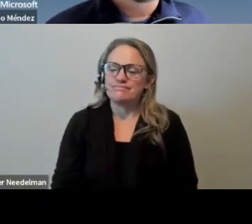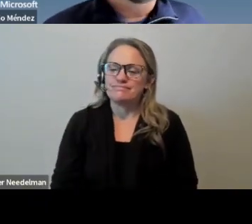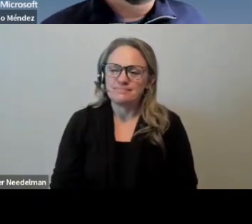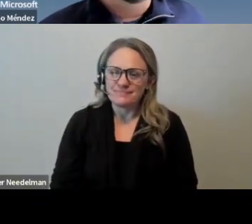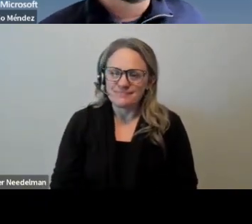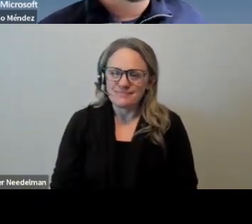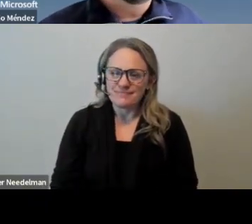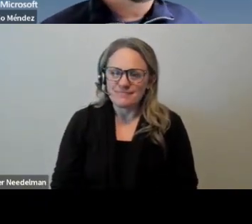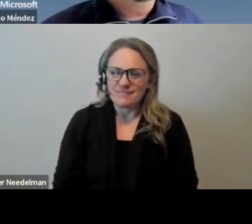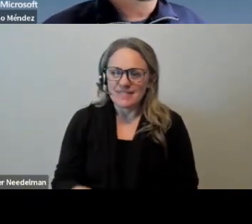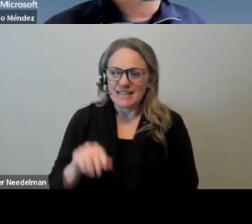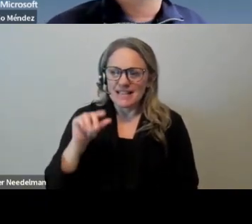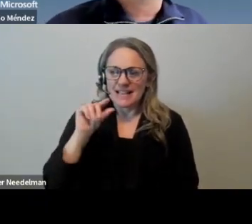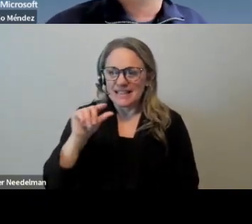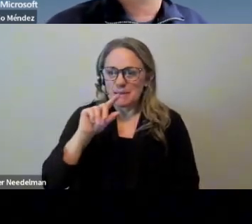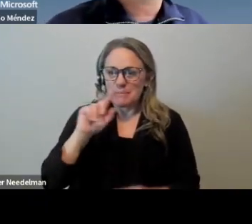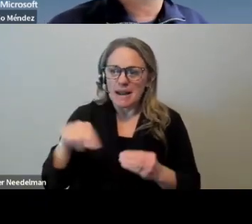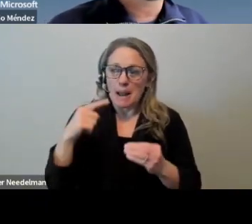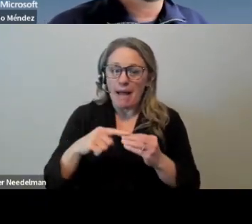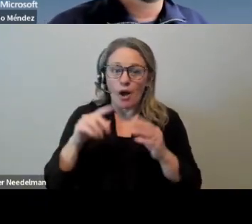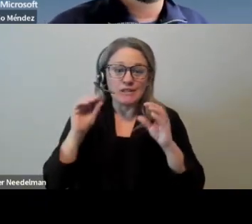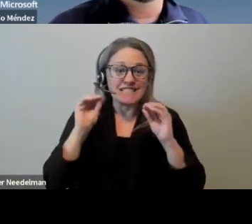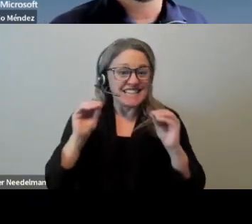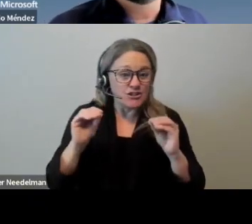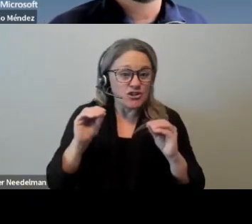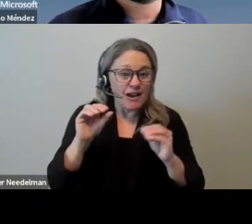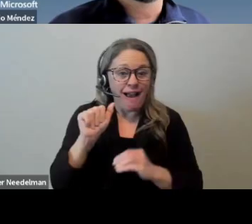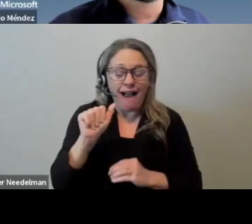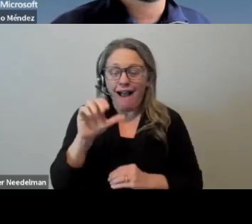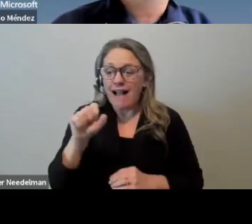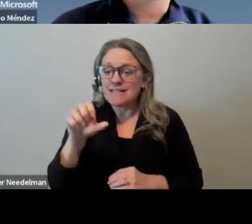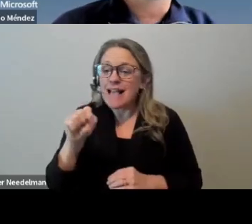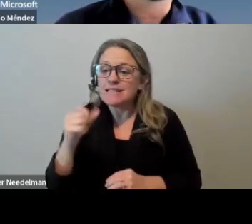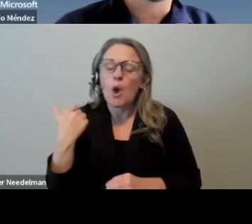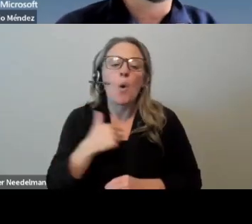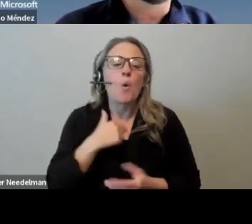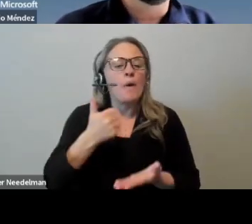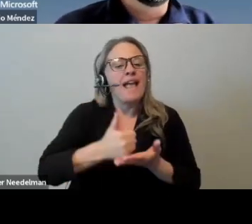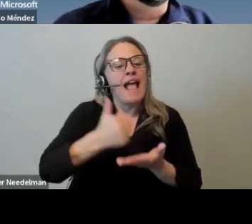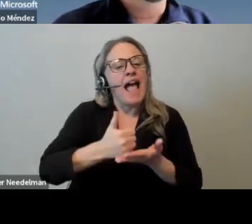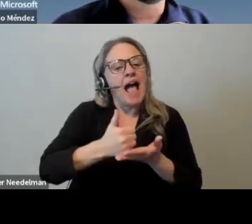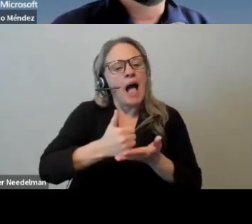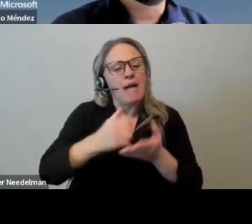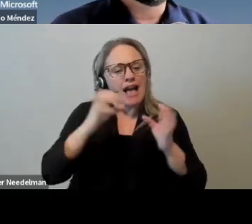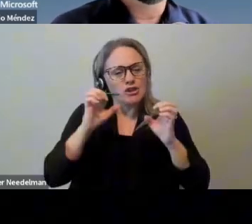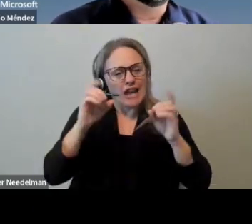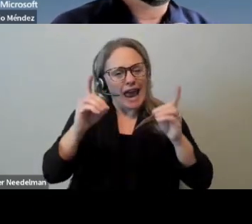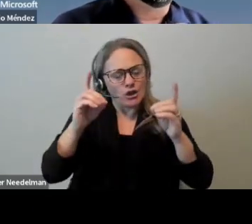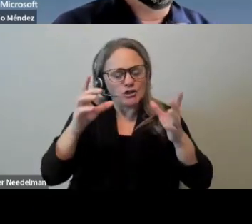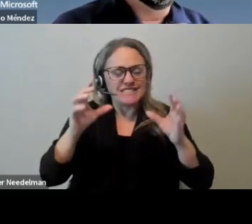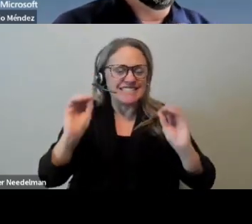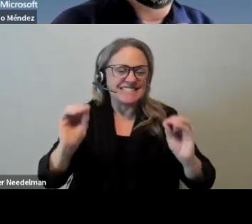A little bit about teach access, before we get started, we help educators teach accessibility and disability inclusion.